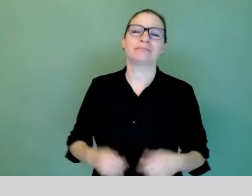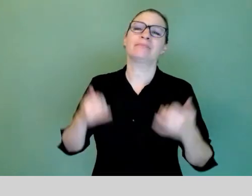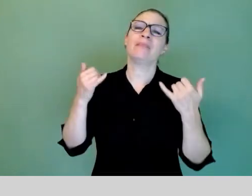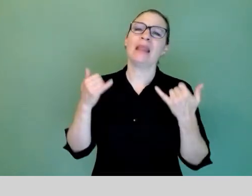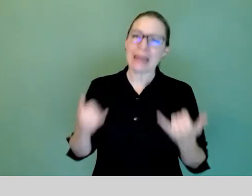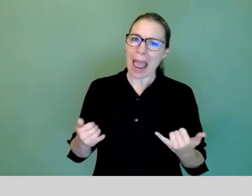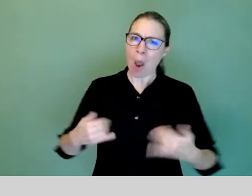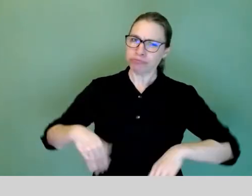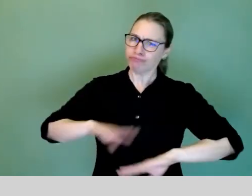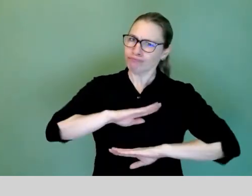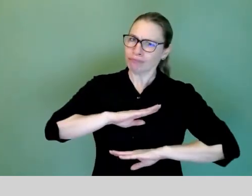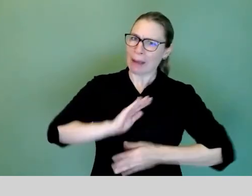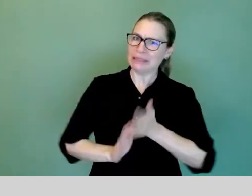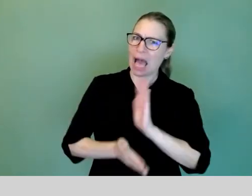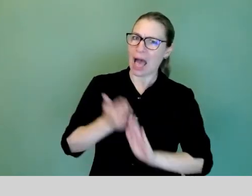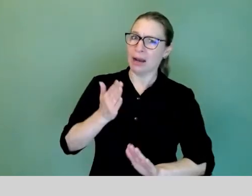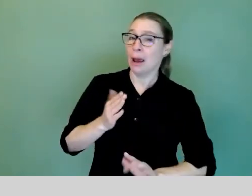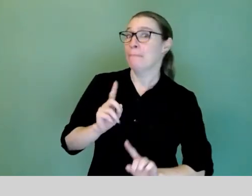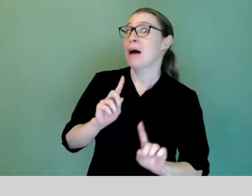but wait, there's more.